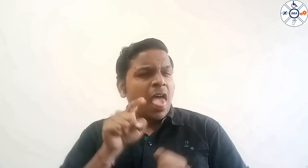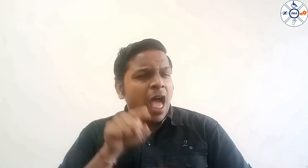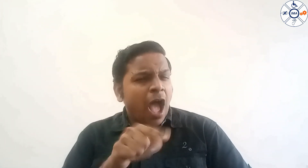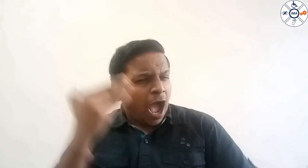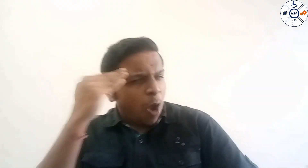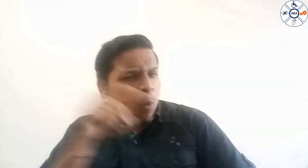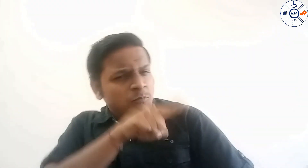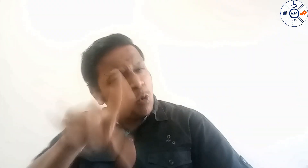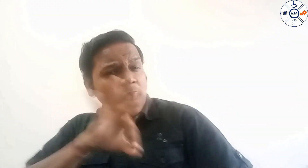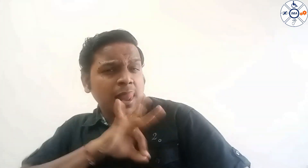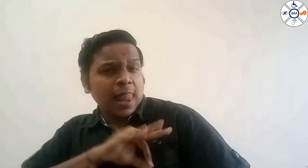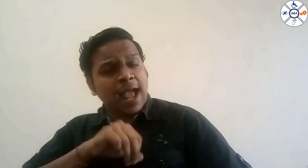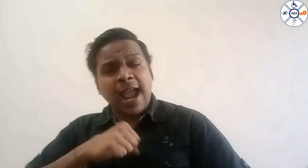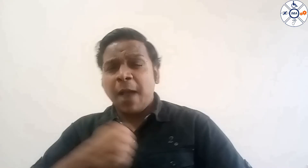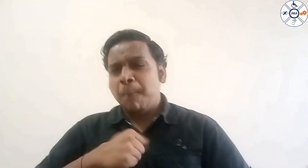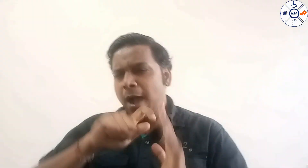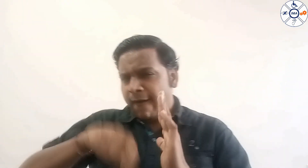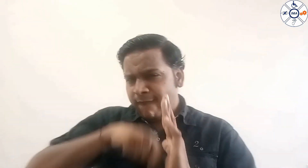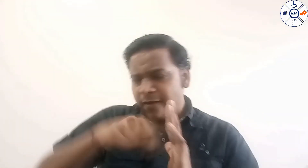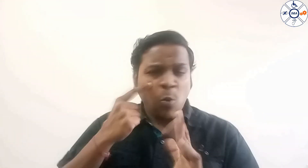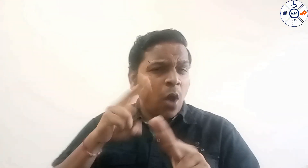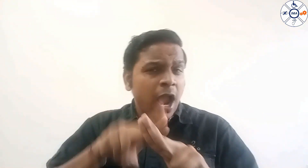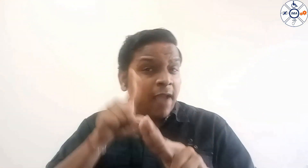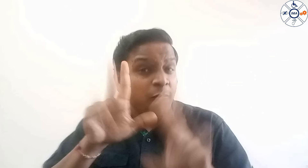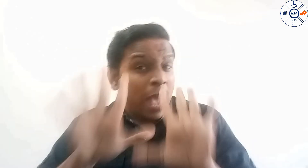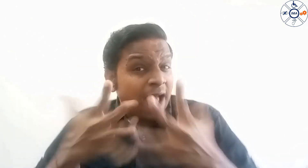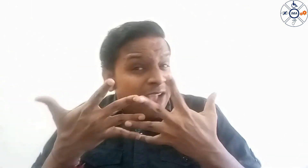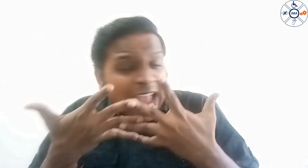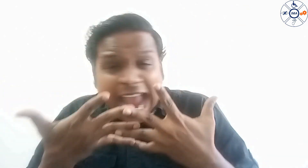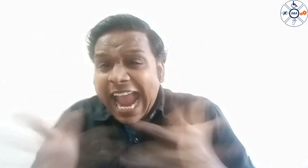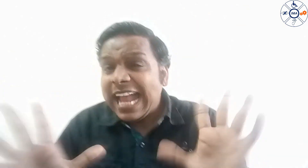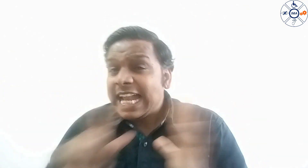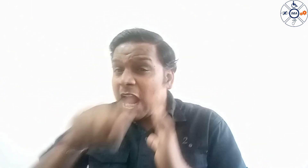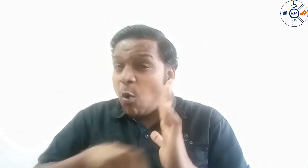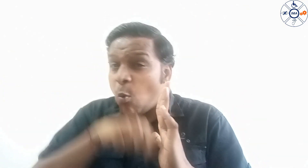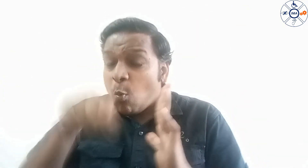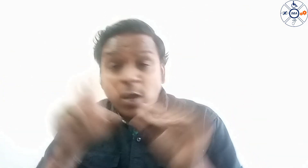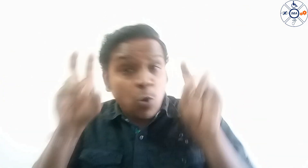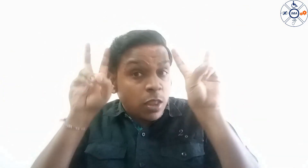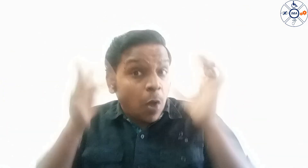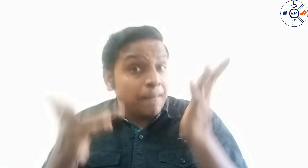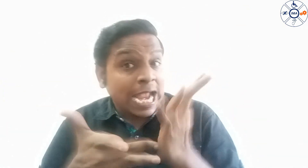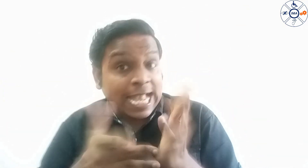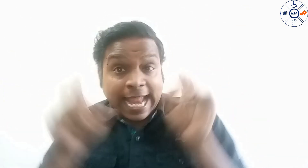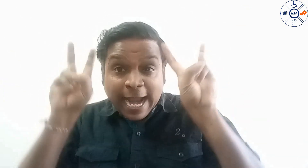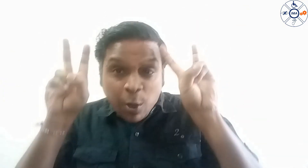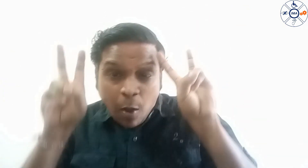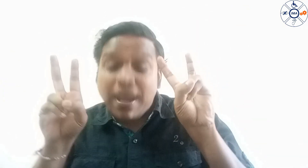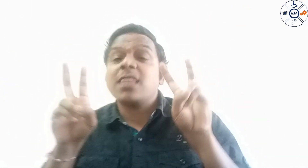I hope you all liked this video, Now if at all, you have any topics or tech topics, You